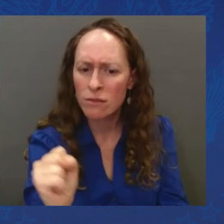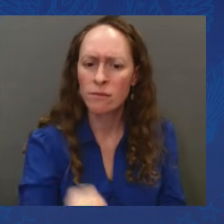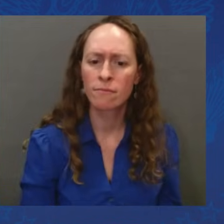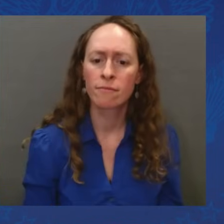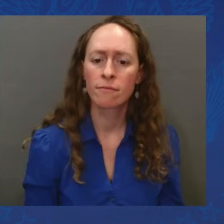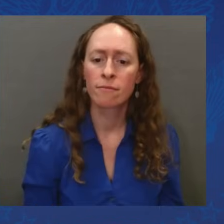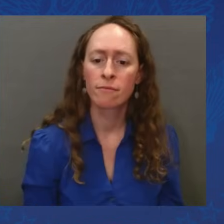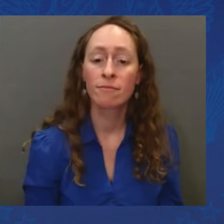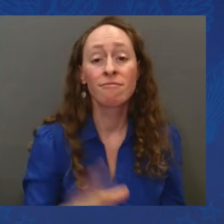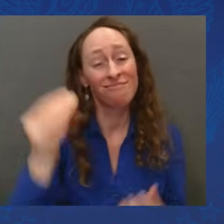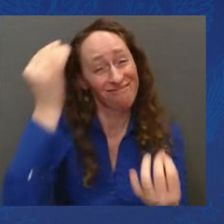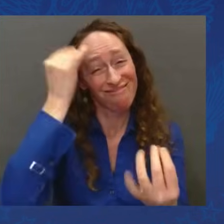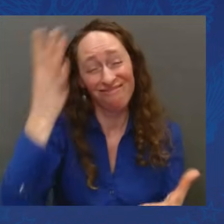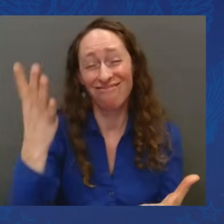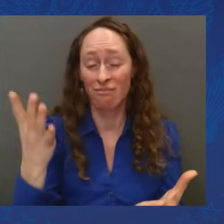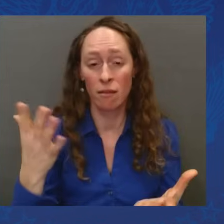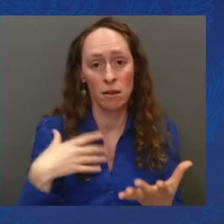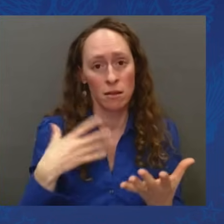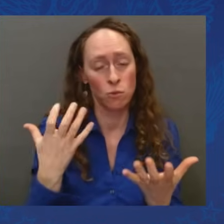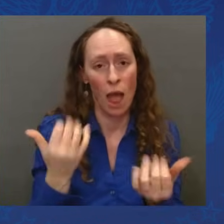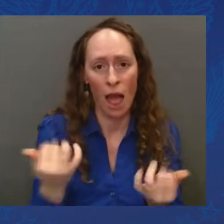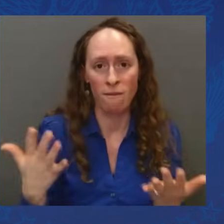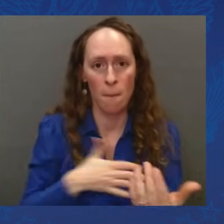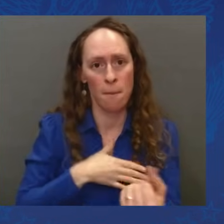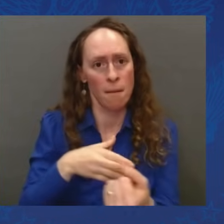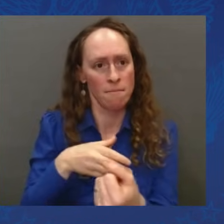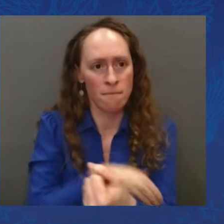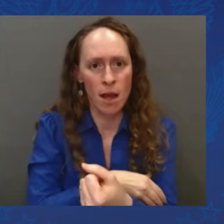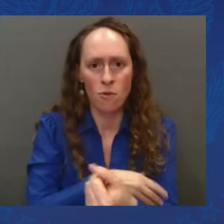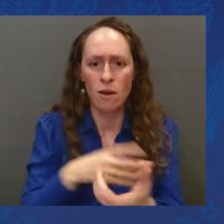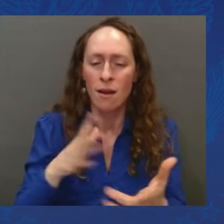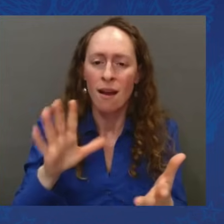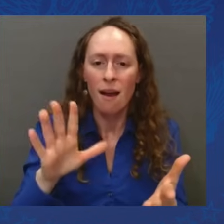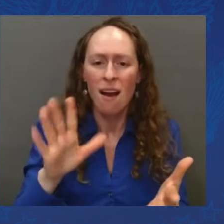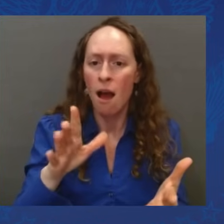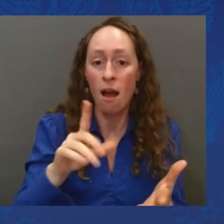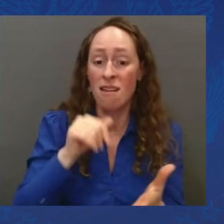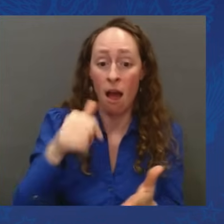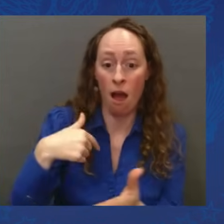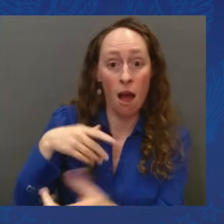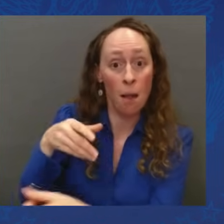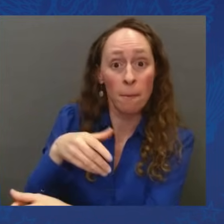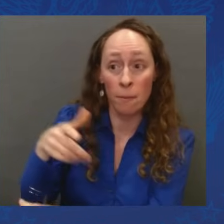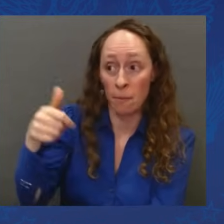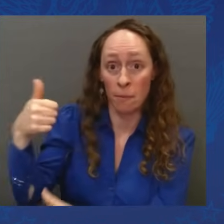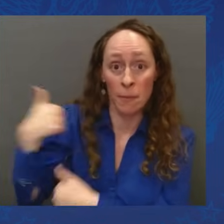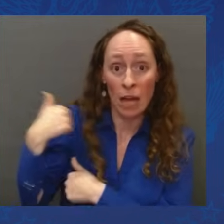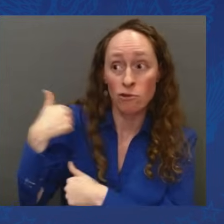I don't mean sending military in to get them. Is that what you thought I might mean? The Press: I defer to you. The President: No, no, no it's -- it --